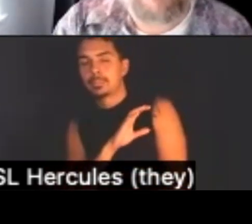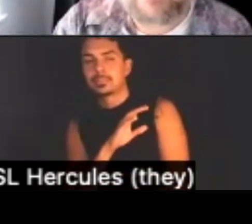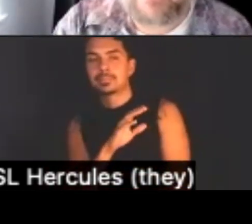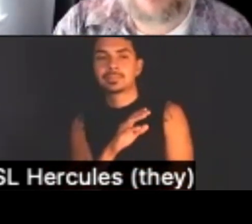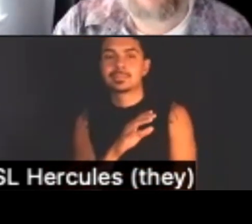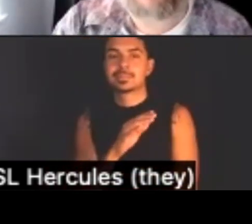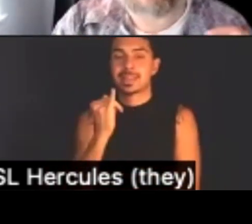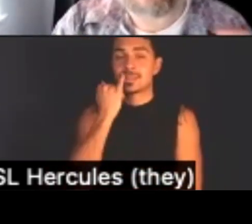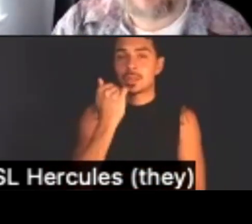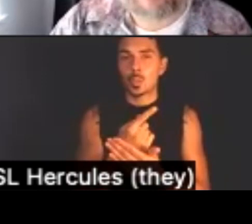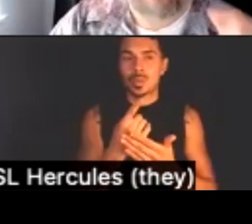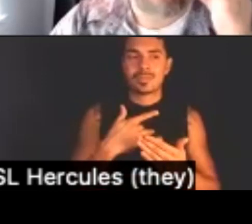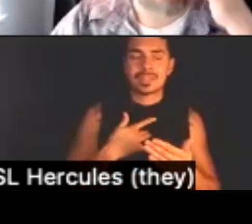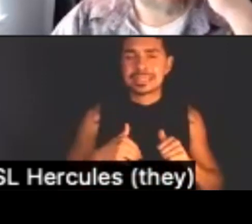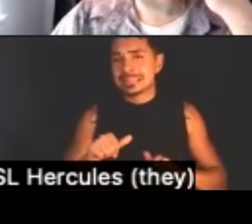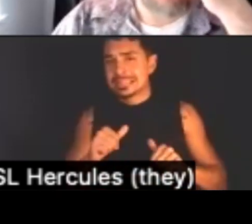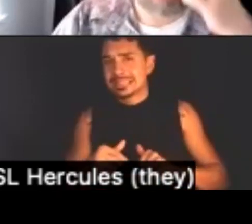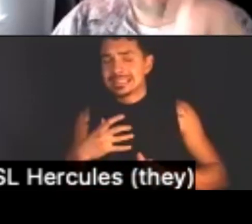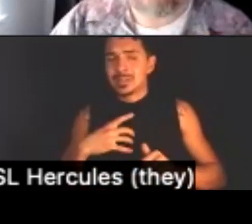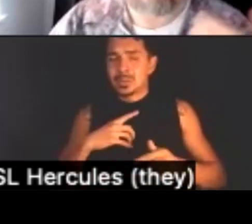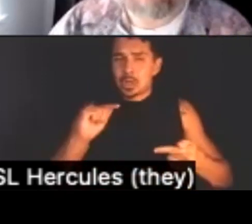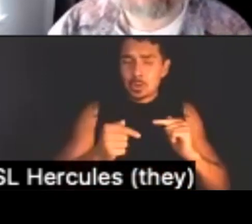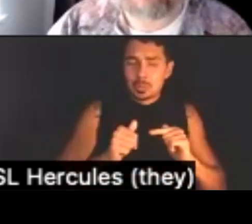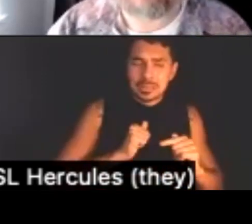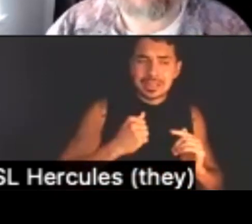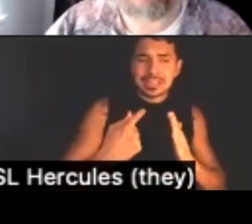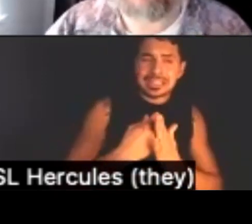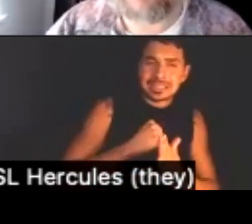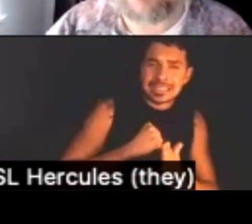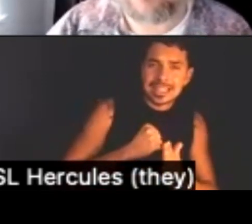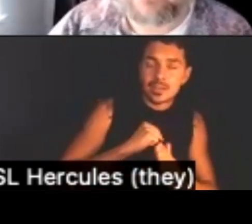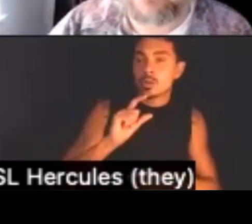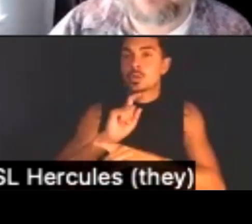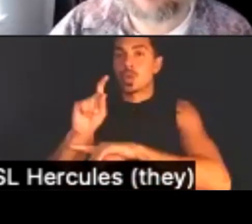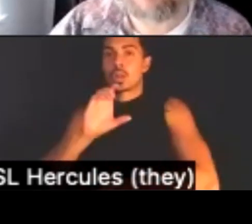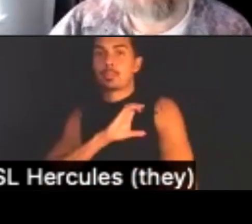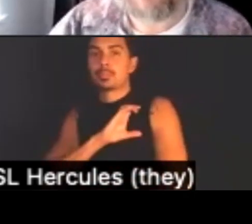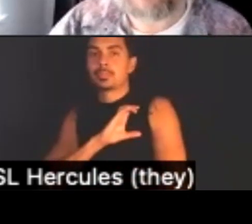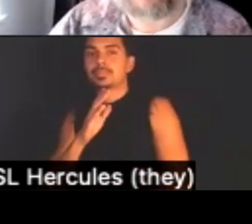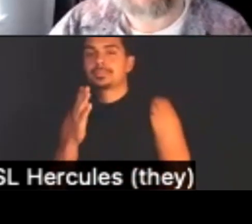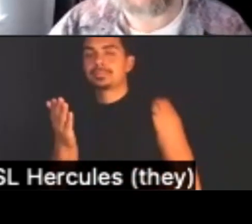Oftentimes they won't, but they can. So again, knowing who does or doesn't,